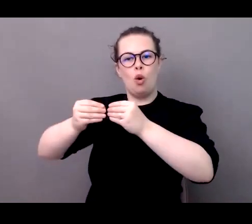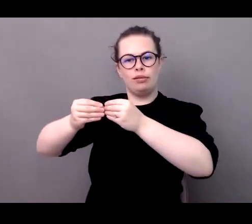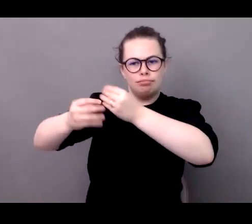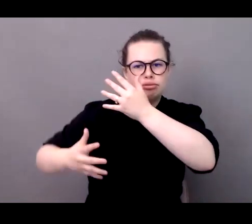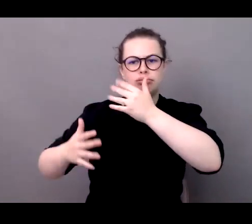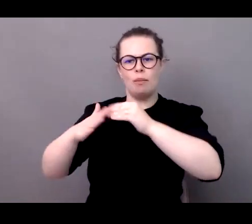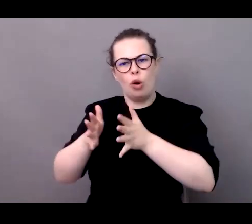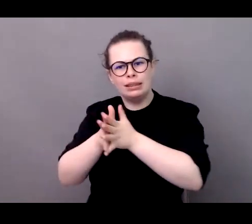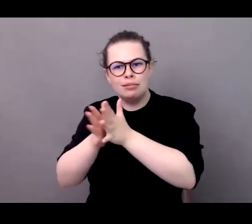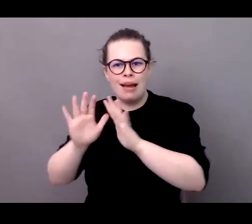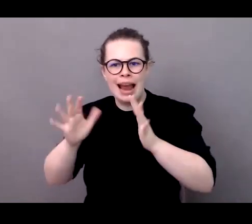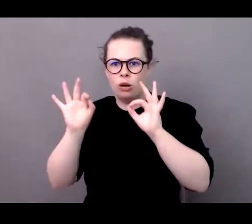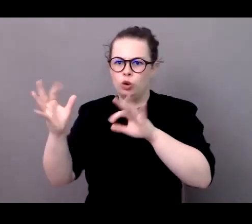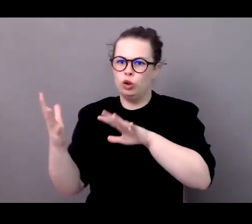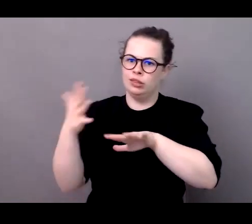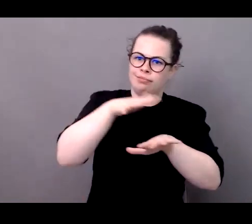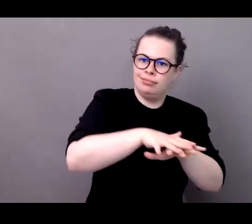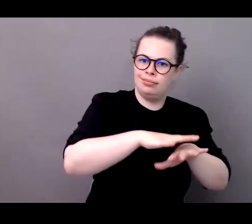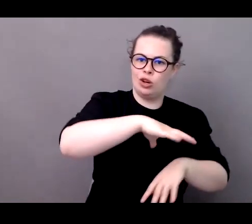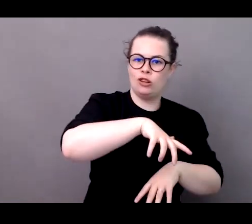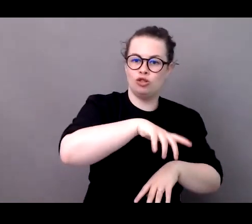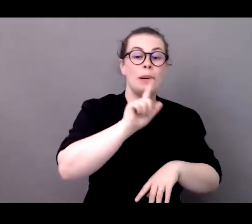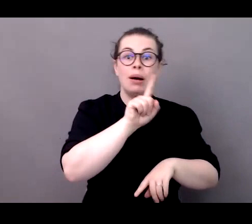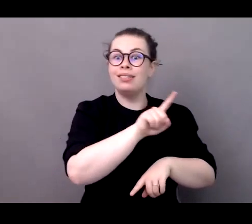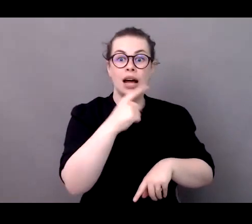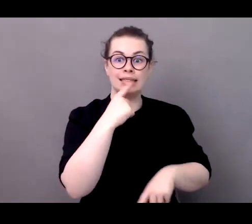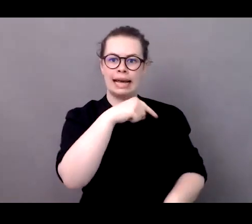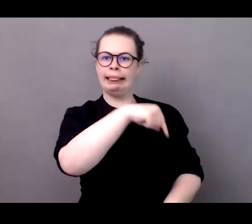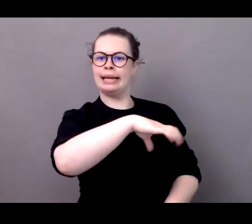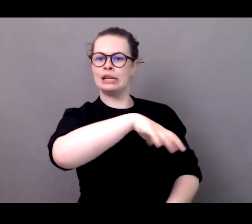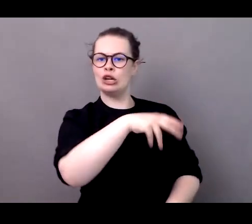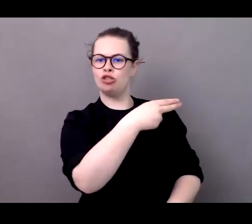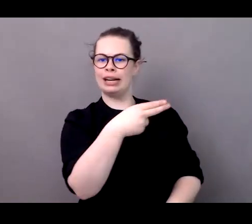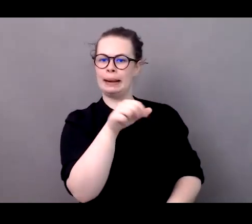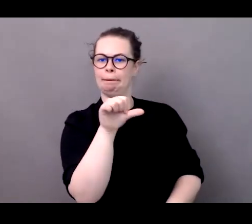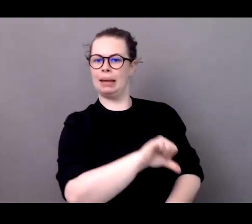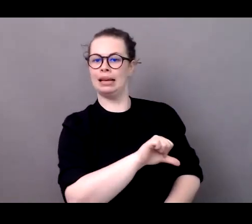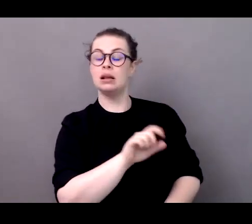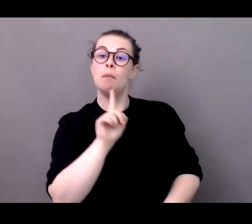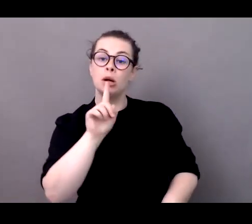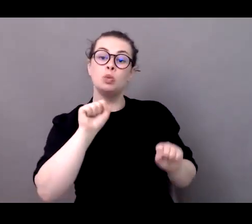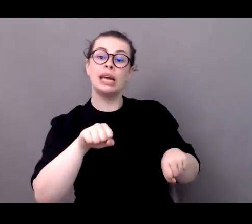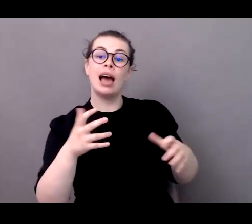But we can of course identify as a general thing whether those bad practices are, for example,